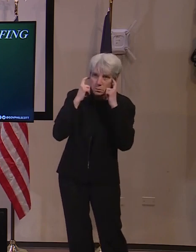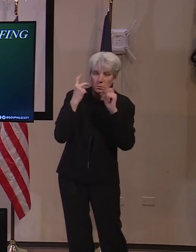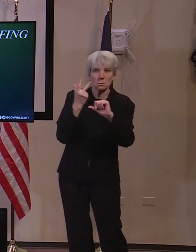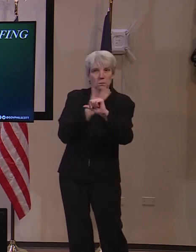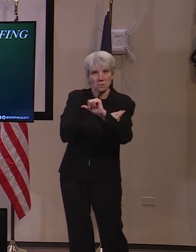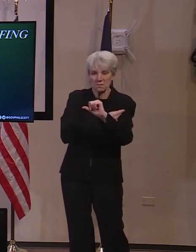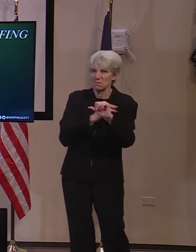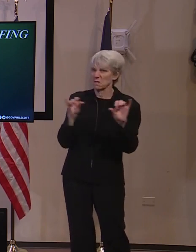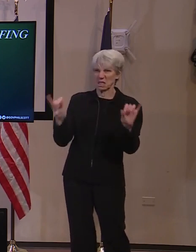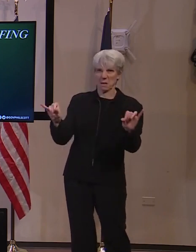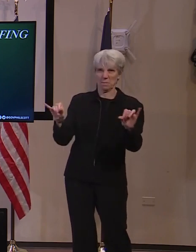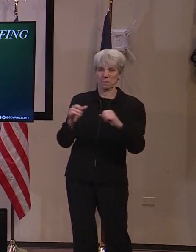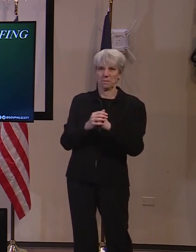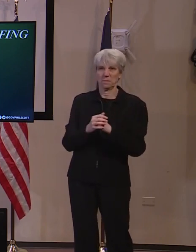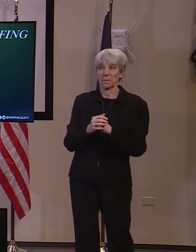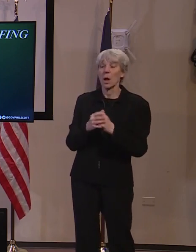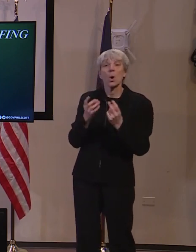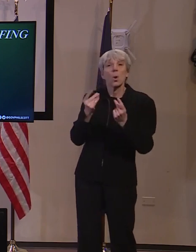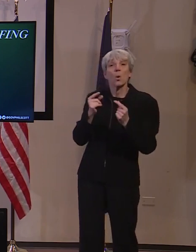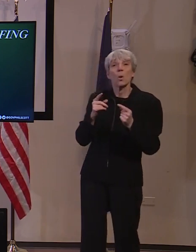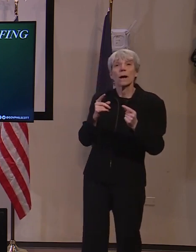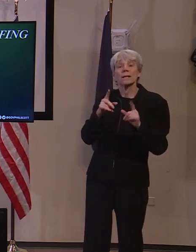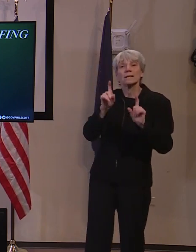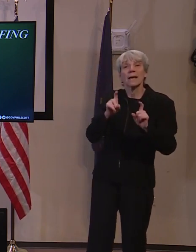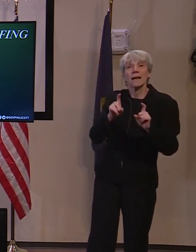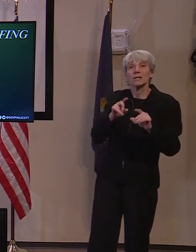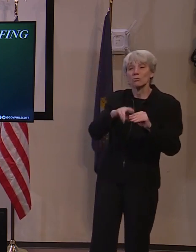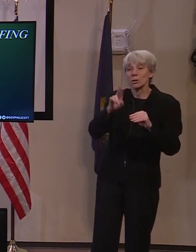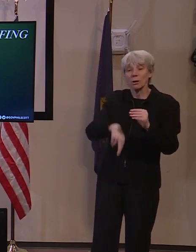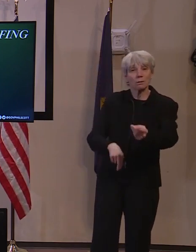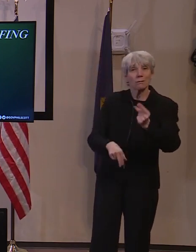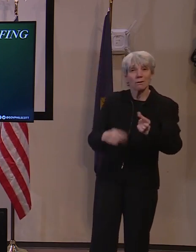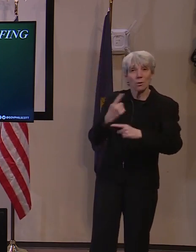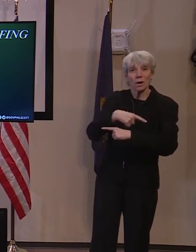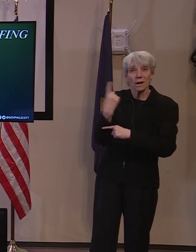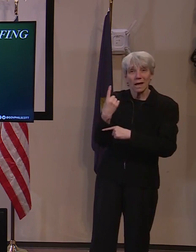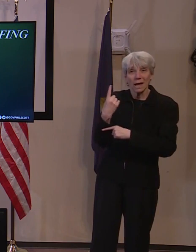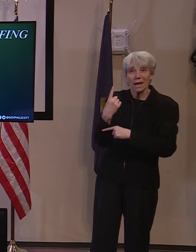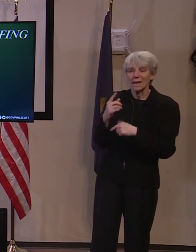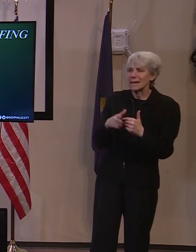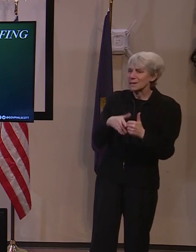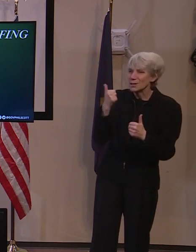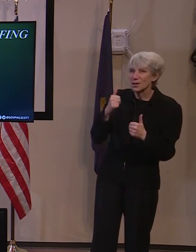produce quick, same day results, there are also more convenient and easy to use.